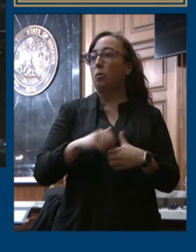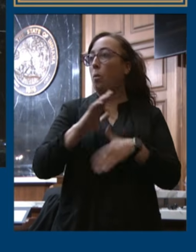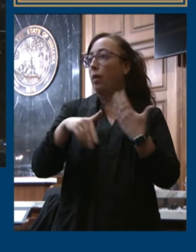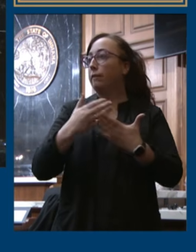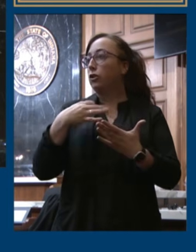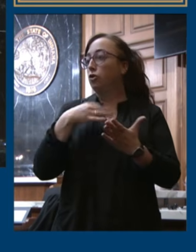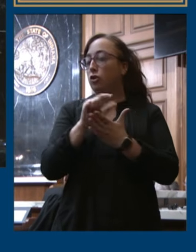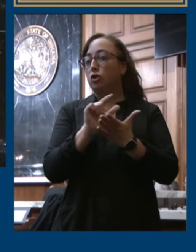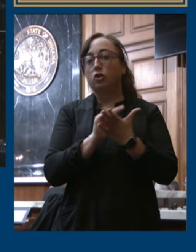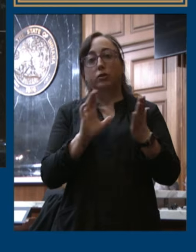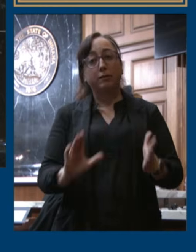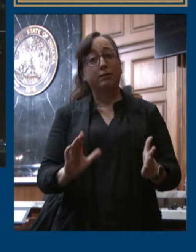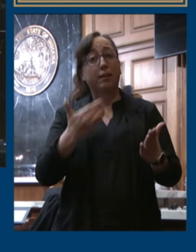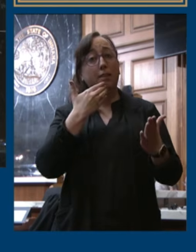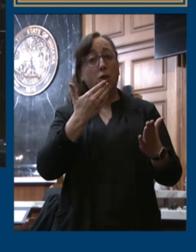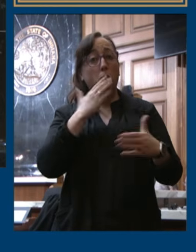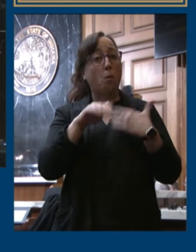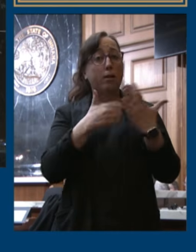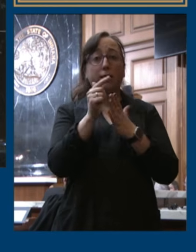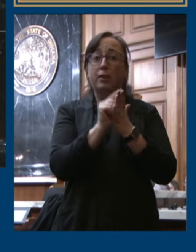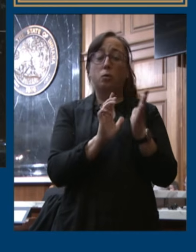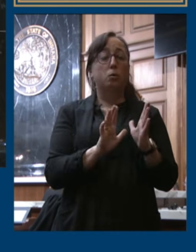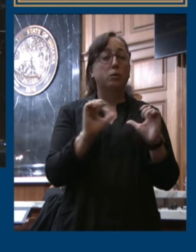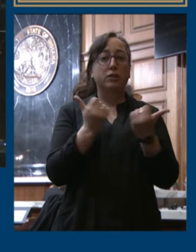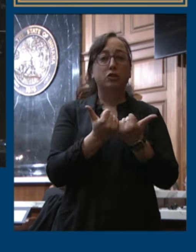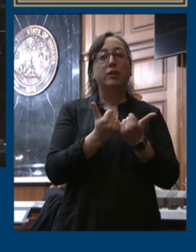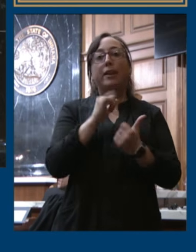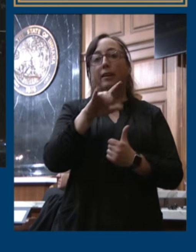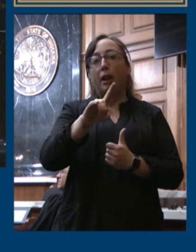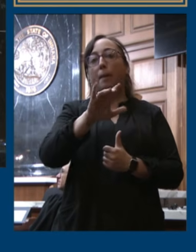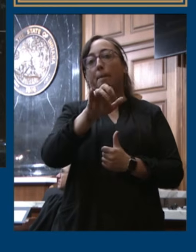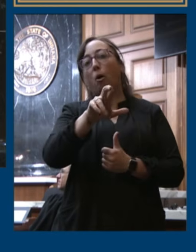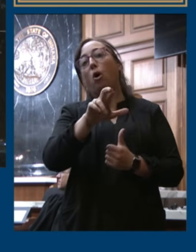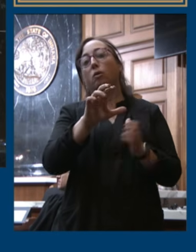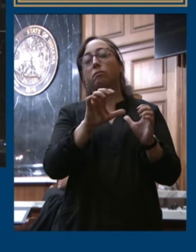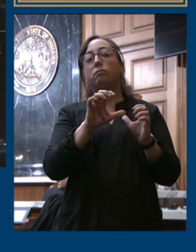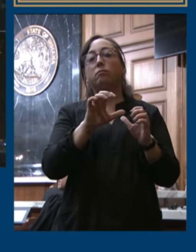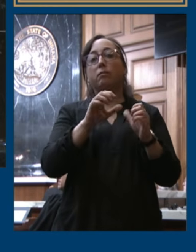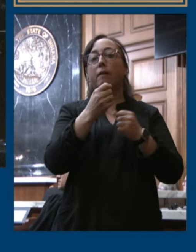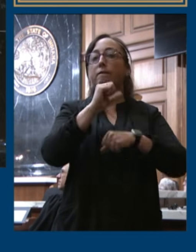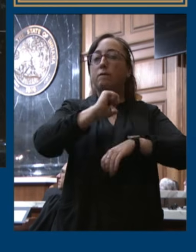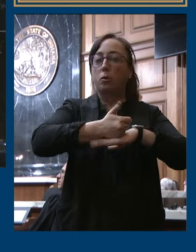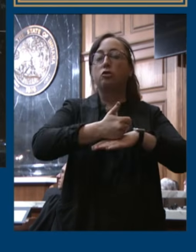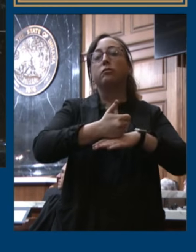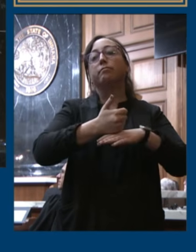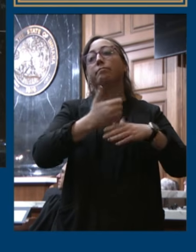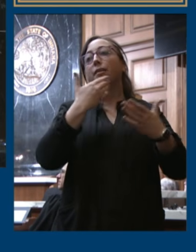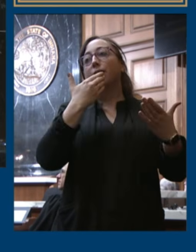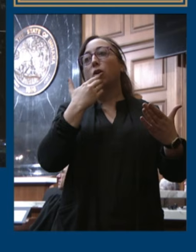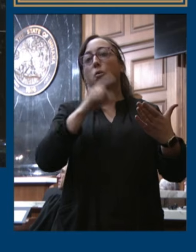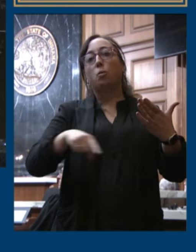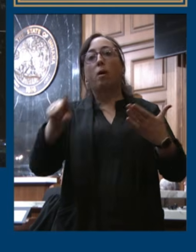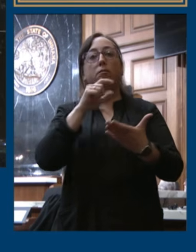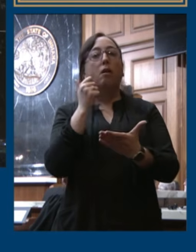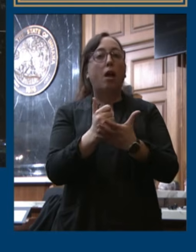AID ORGANIZATIONS AND THE INDIANA BAR FOUNDATION, REPRESENTED TODAY BY ABBIE BUSH, FOR PROVIDING HELP TO HOOSIERS IN NEED.